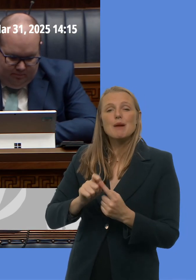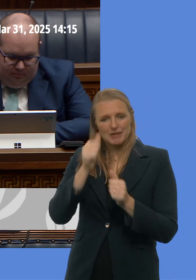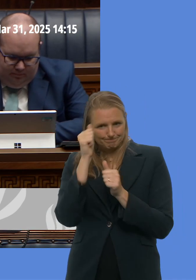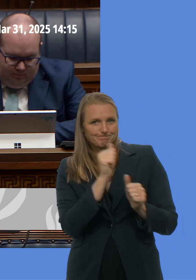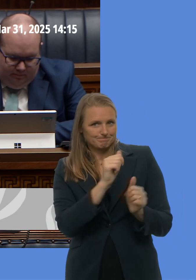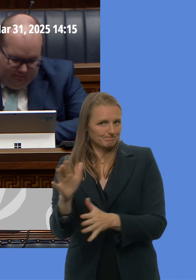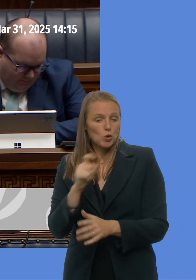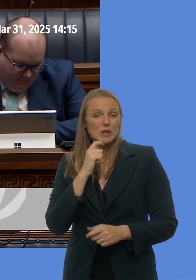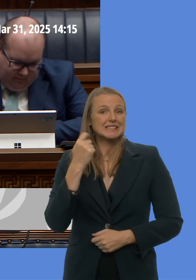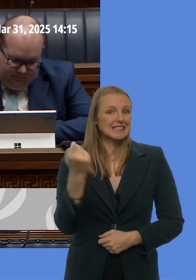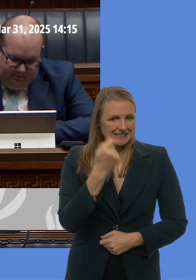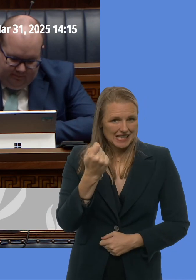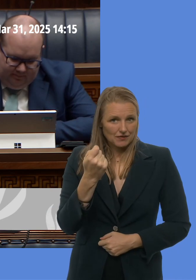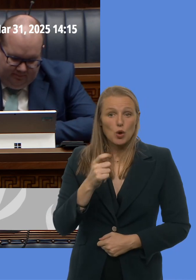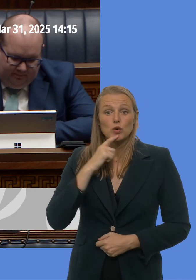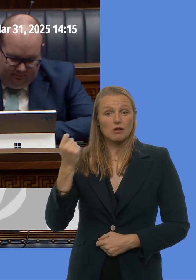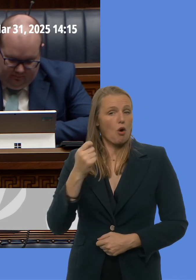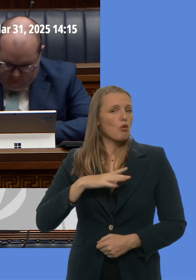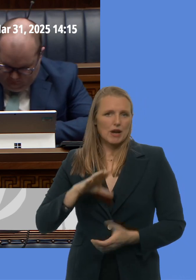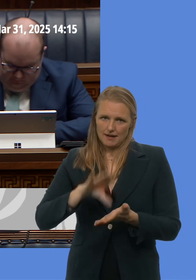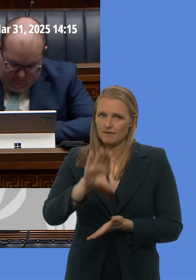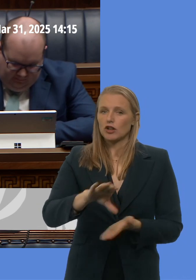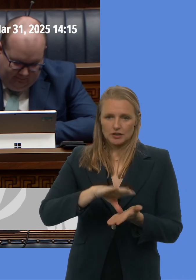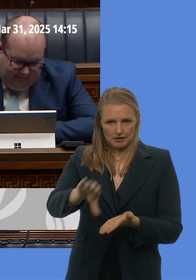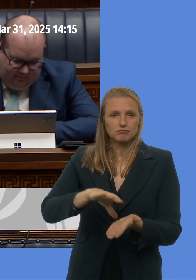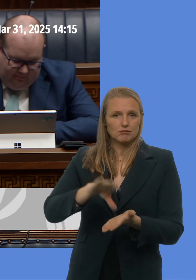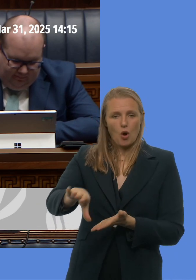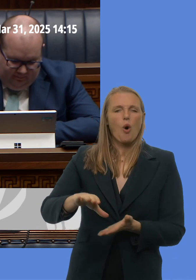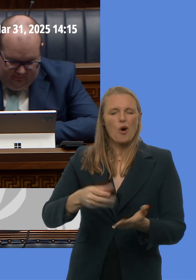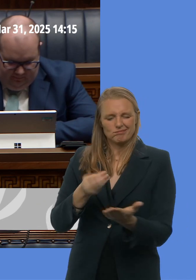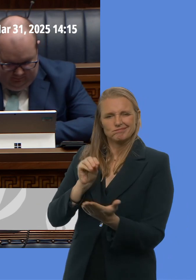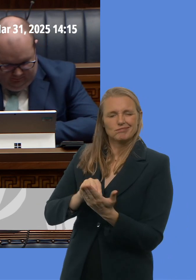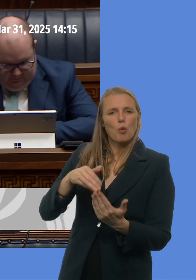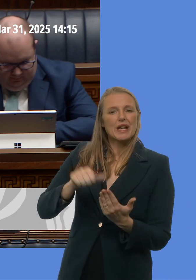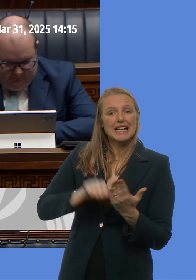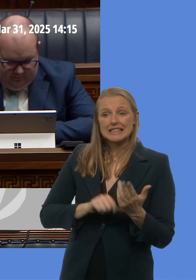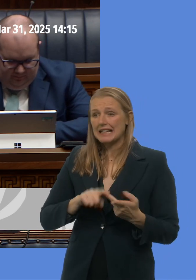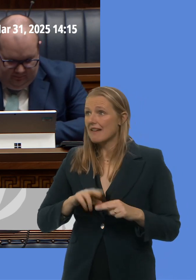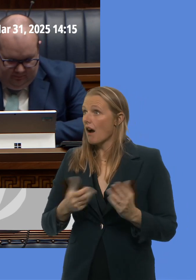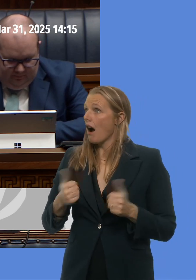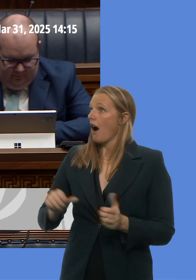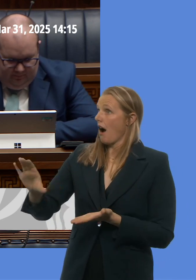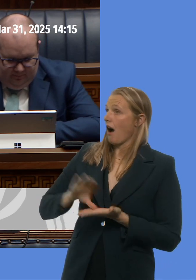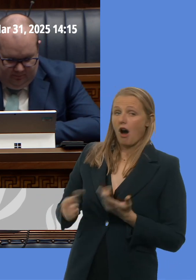and successful applicants have been awarded funding or placed on a waiting list should further funding become available throughout the year.